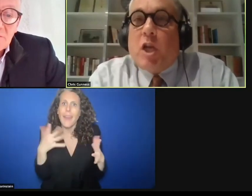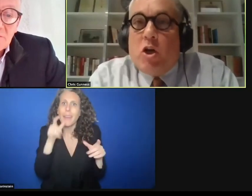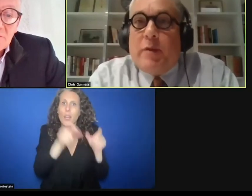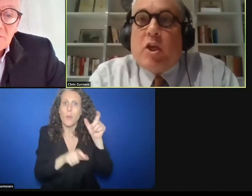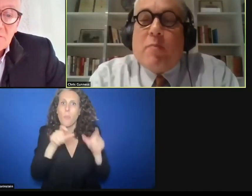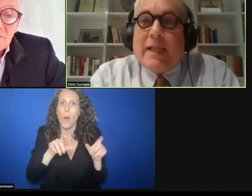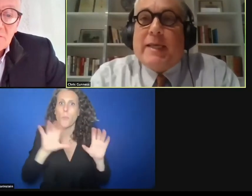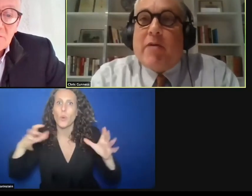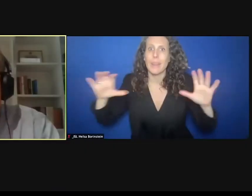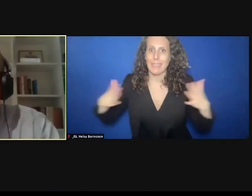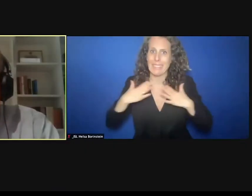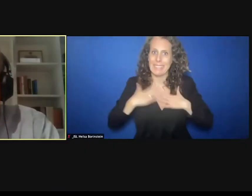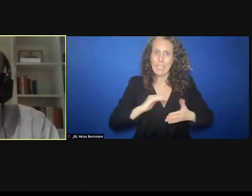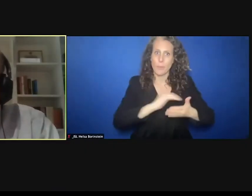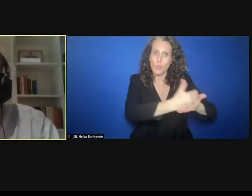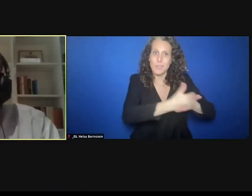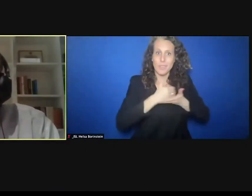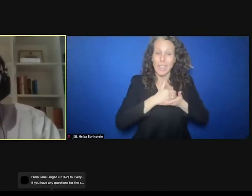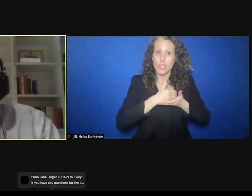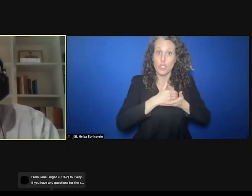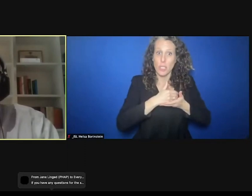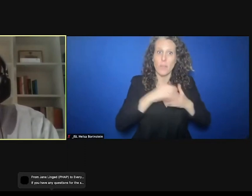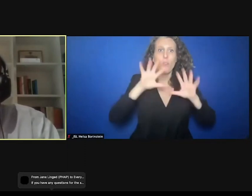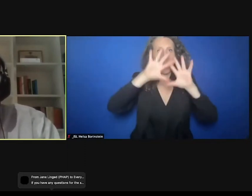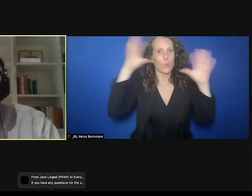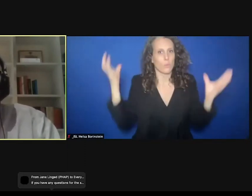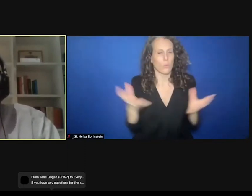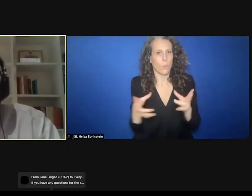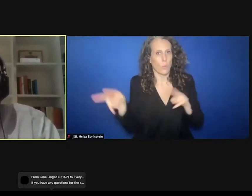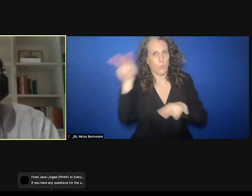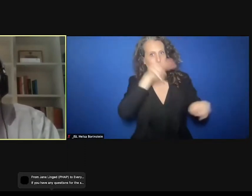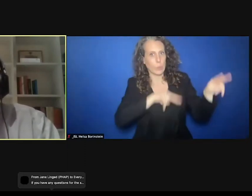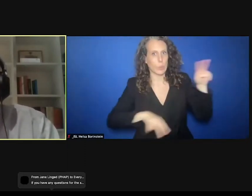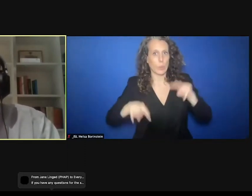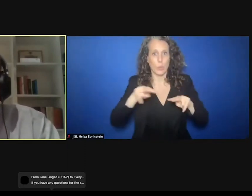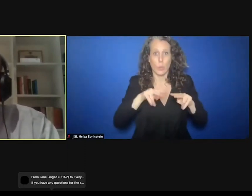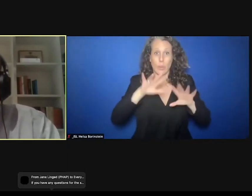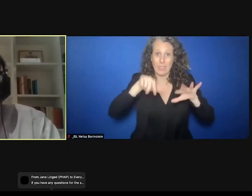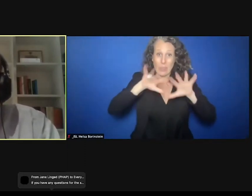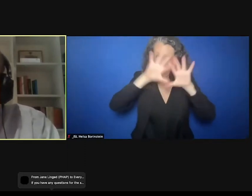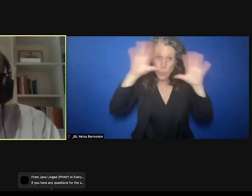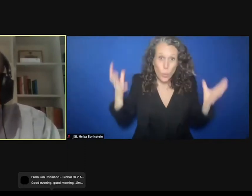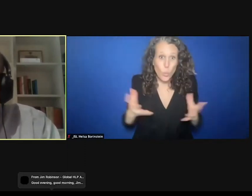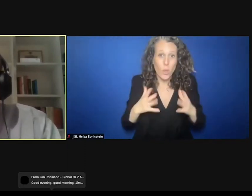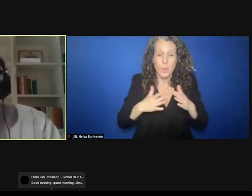global humanitarian overview which is the world's most comprehensive evidence based survey of the